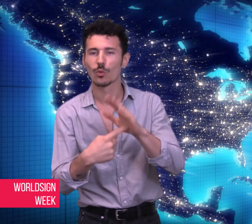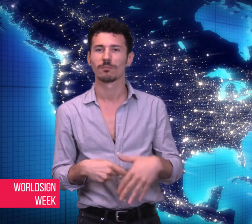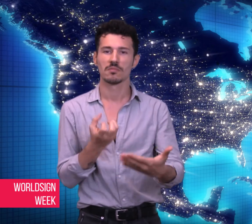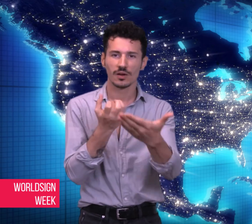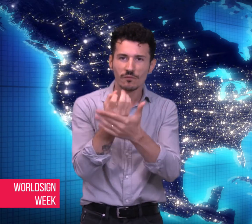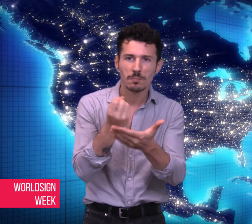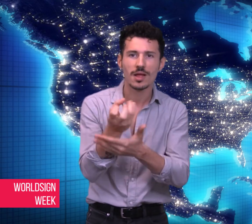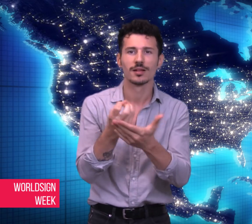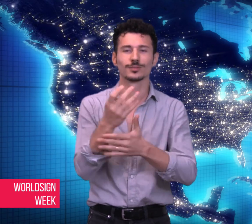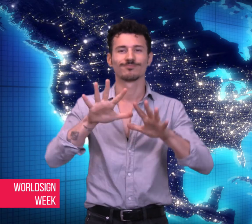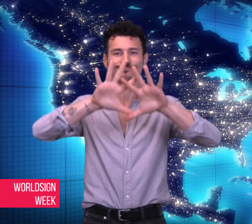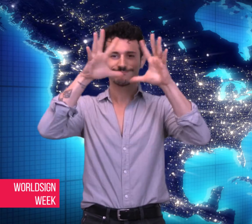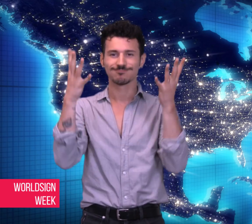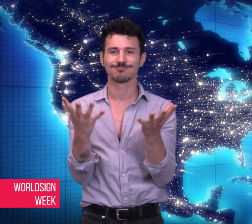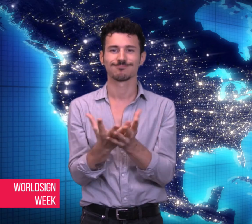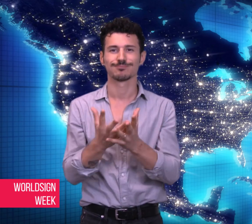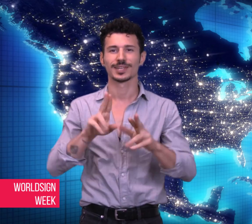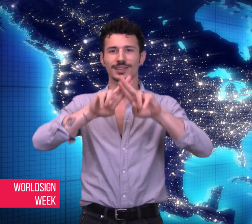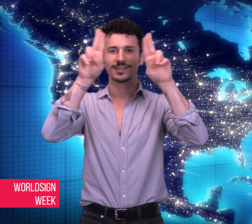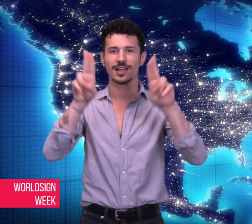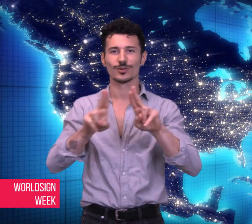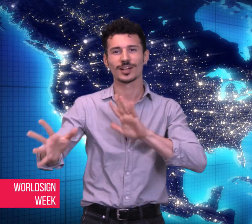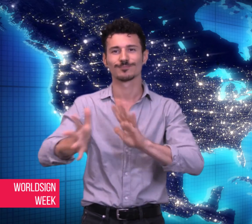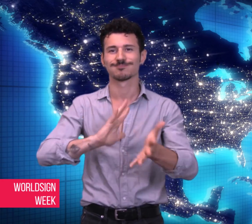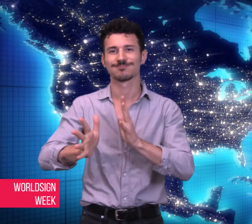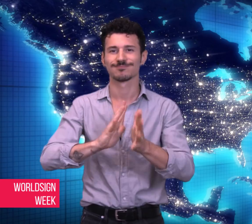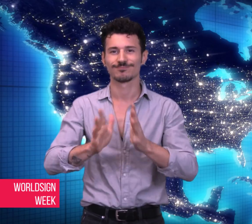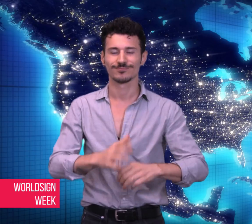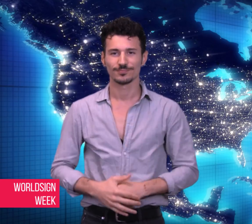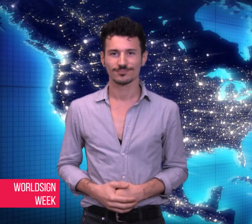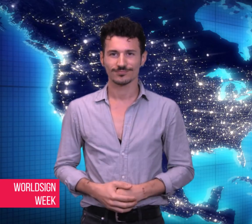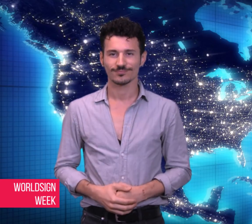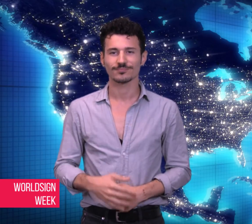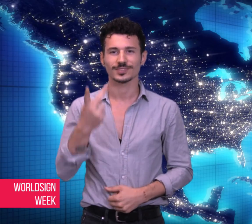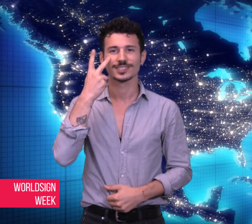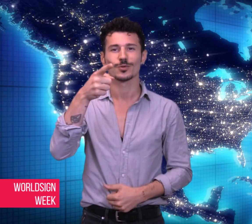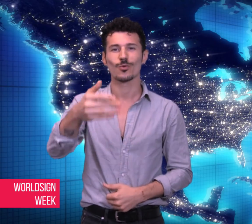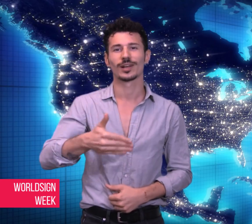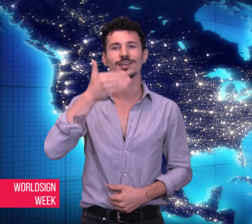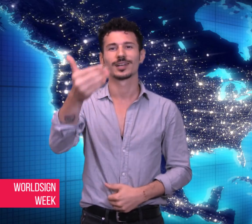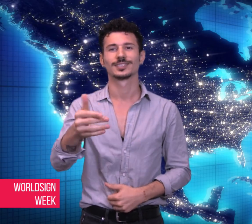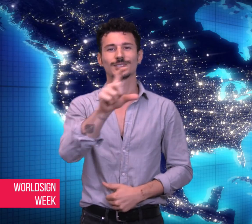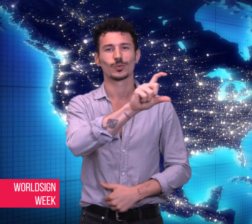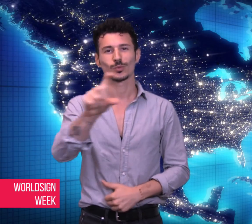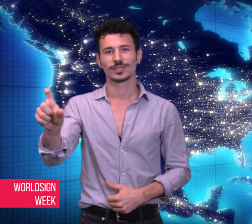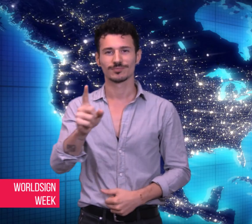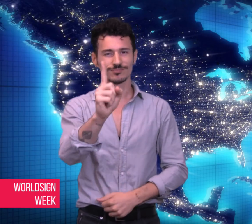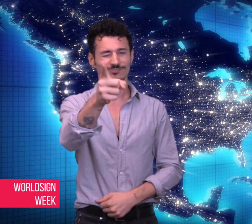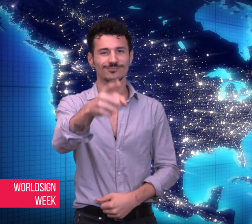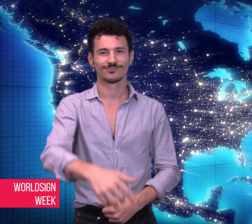all in International Sign. See you next week.